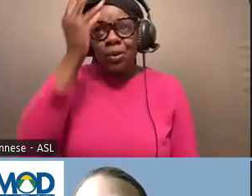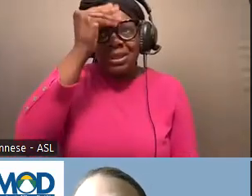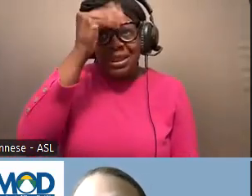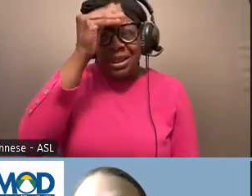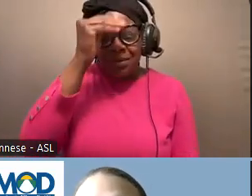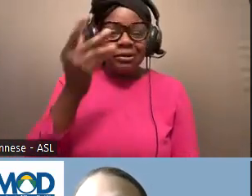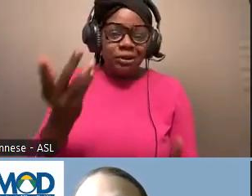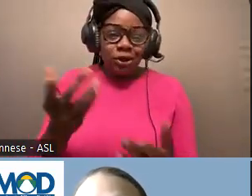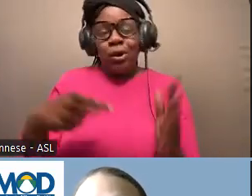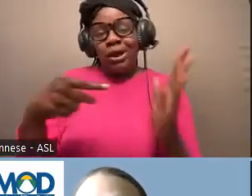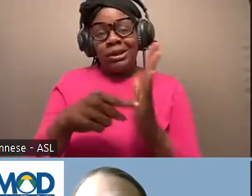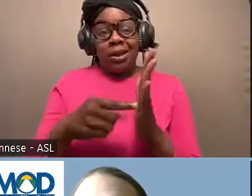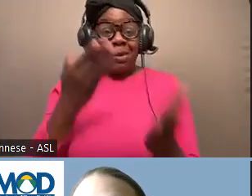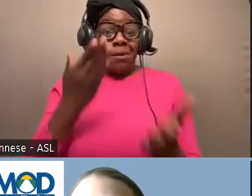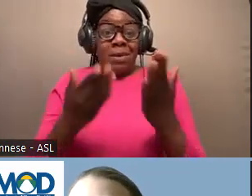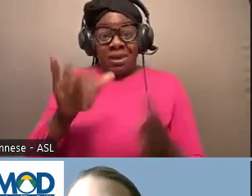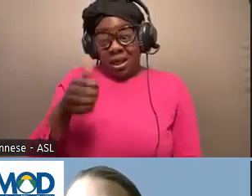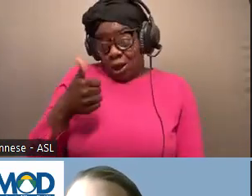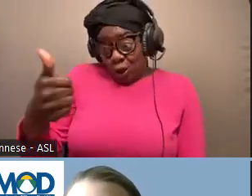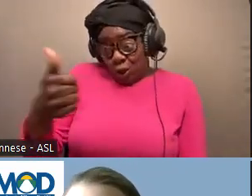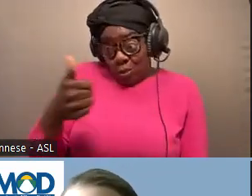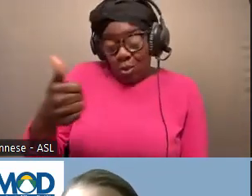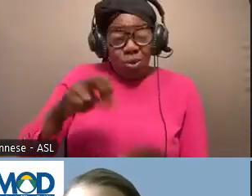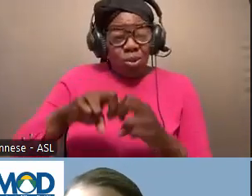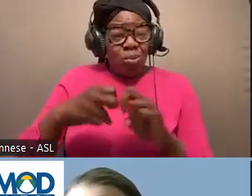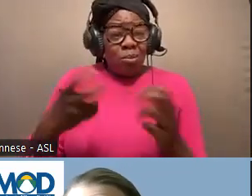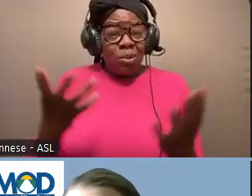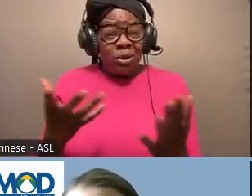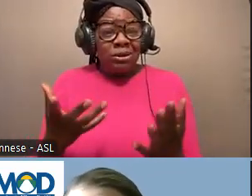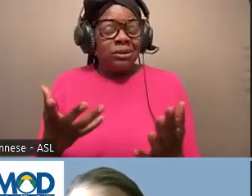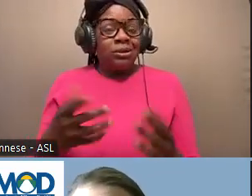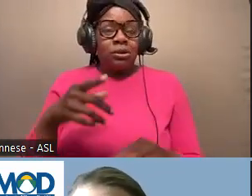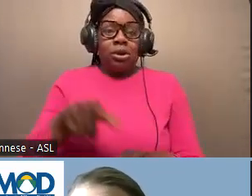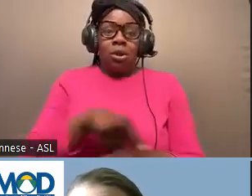the commute is that you know, it takes two and-a-half hours to drive into the